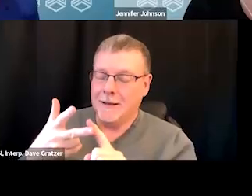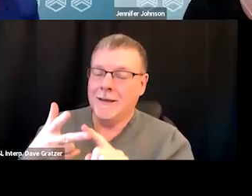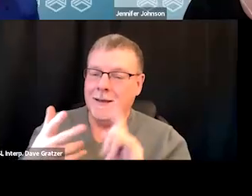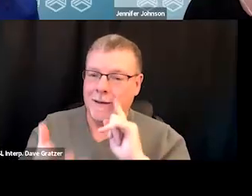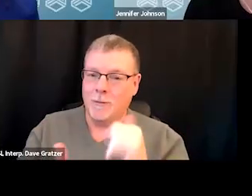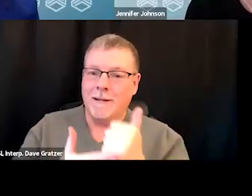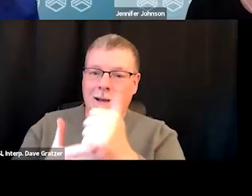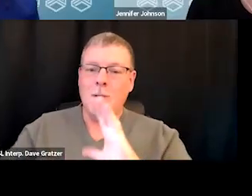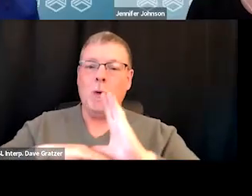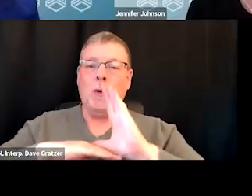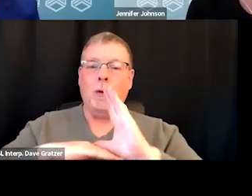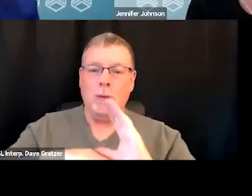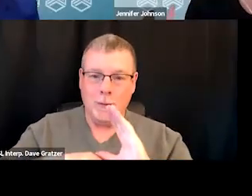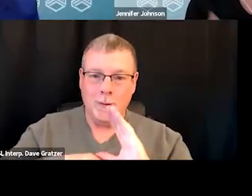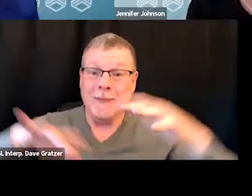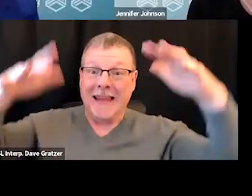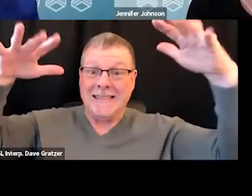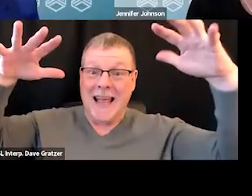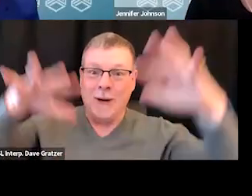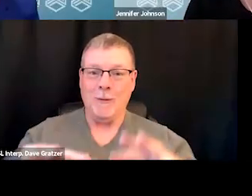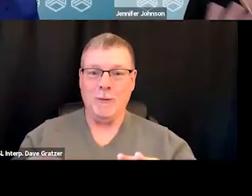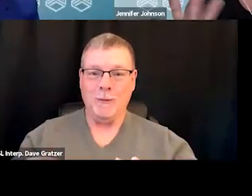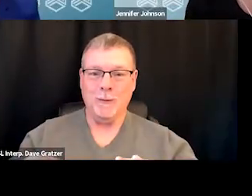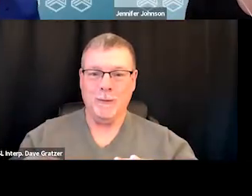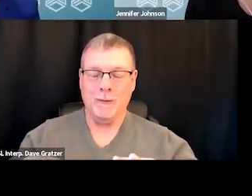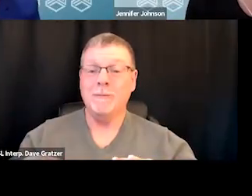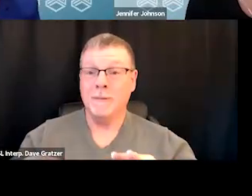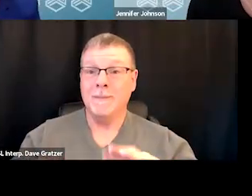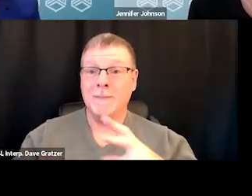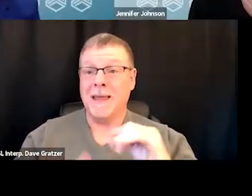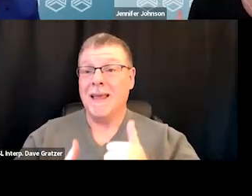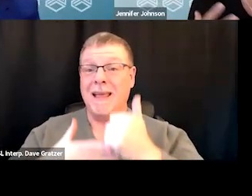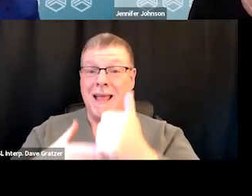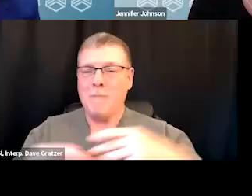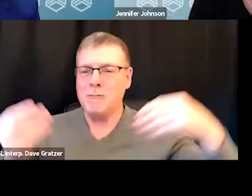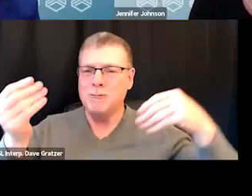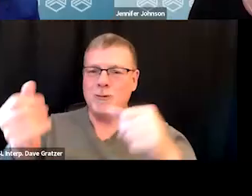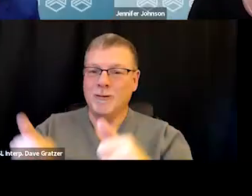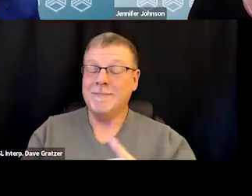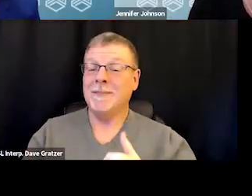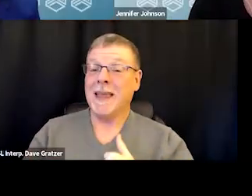I- it reduces anxiety in the person. It really helps things run smoothly. I used to go into the holding tank.